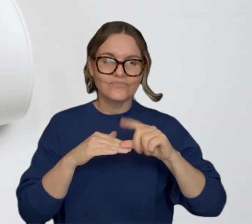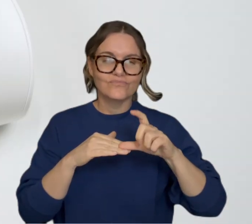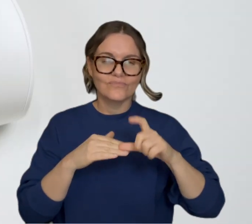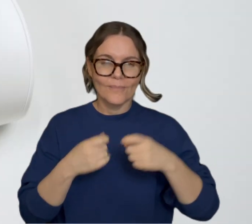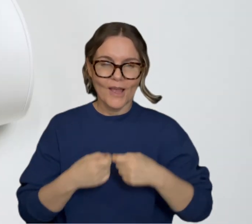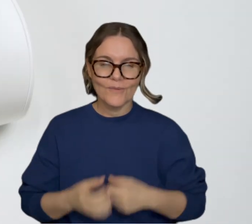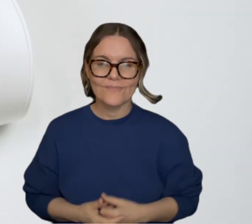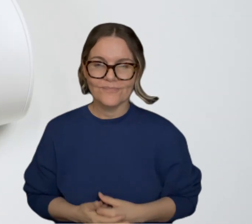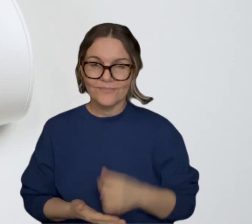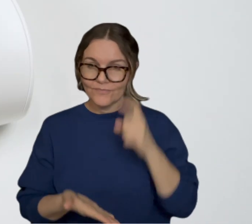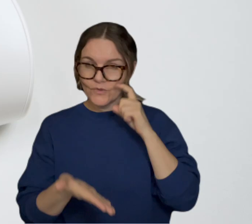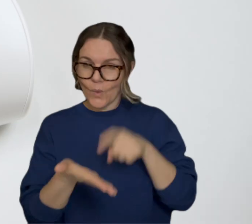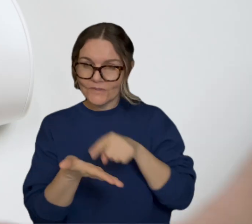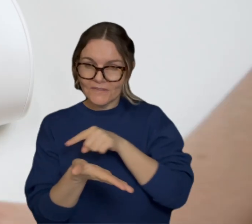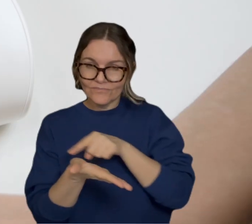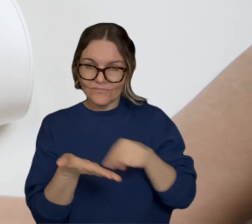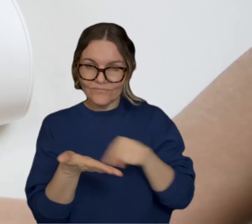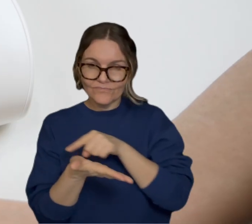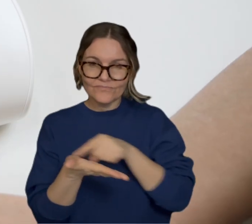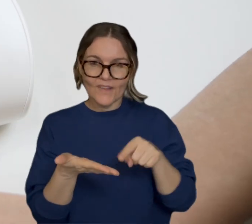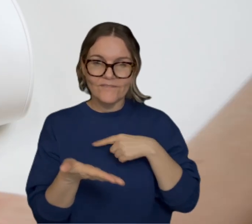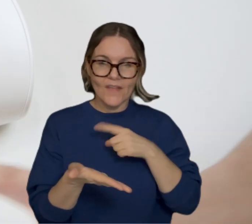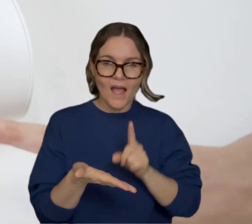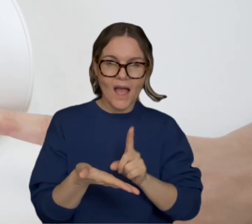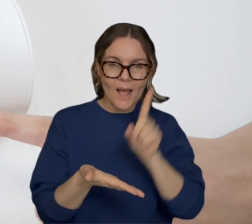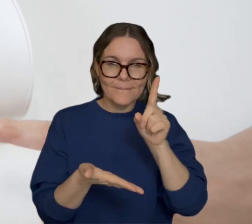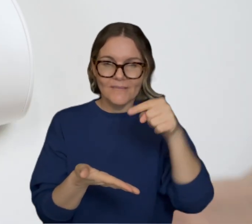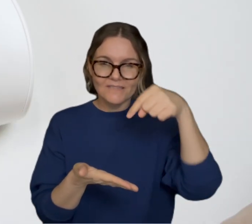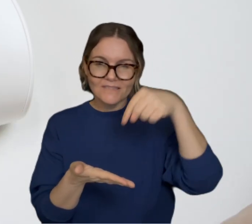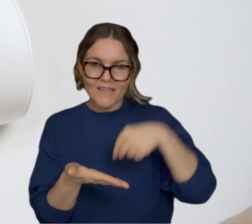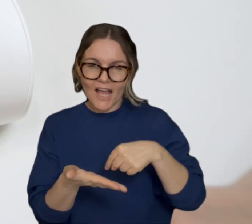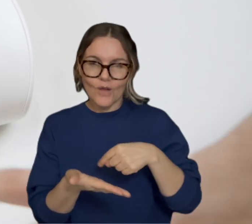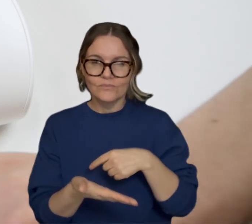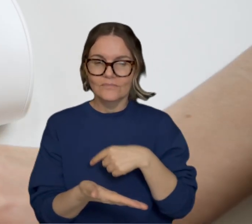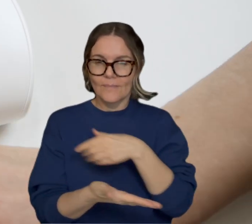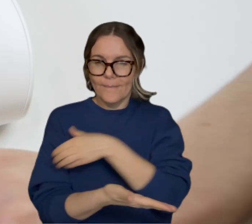when you use the pump you may notice that there's an up and down arrow on both sides and a power